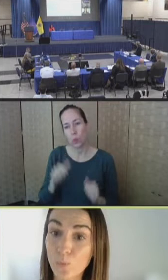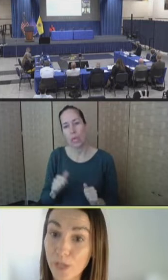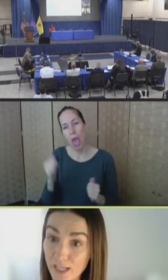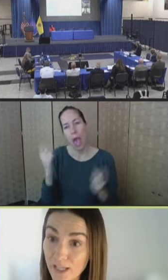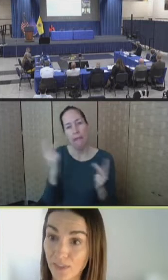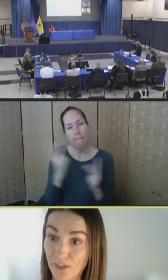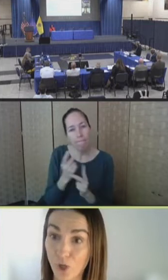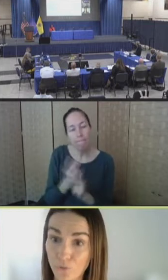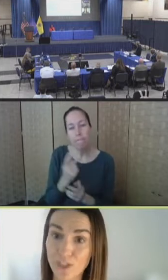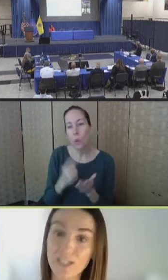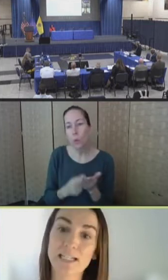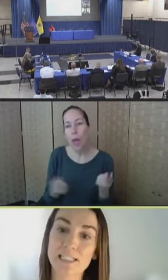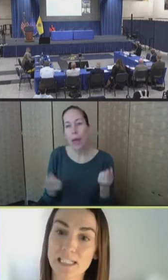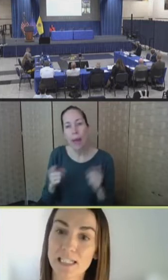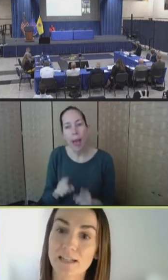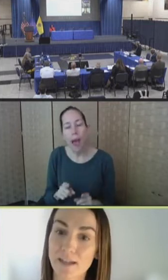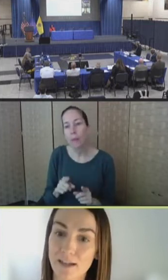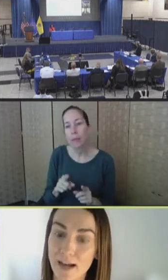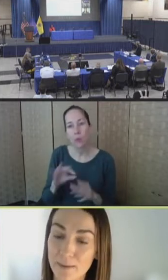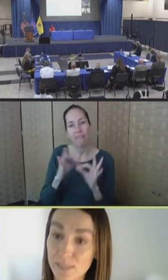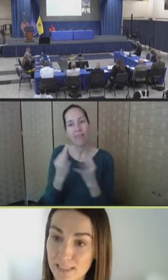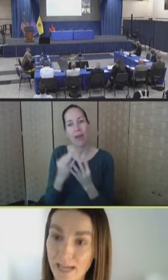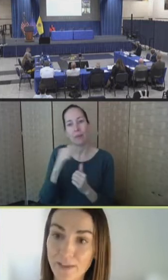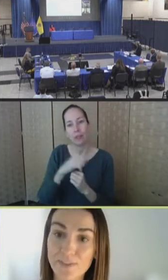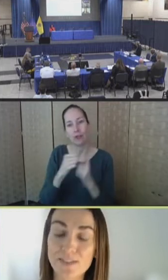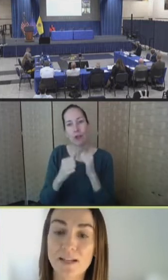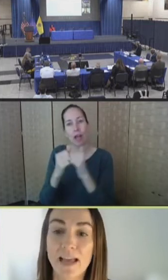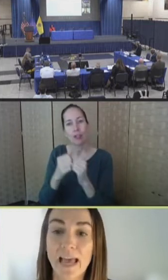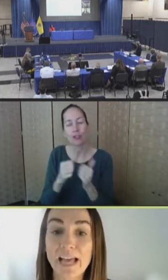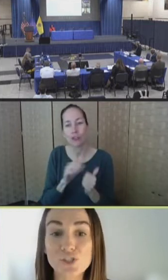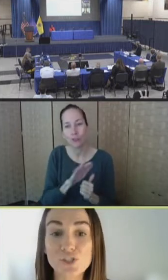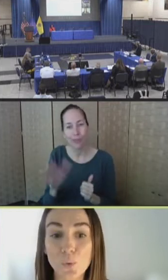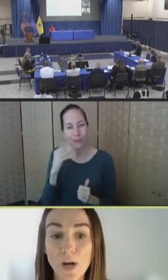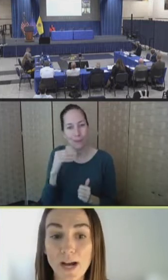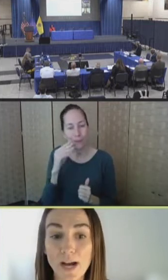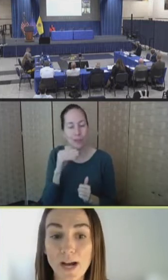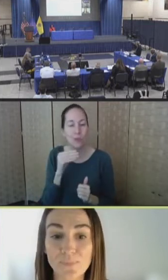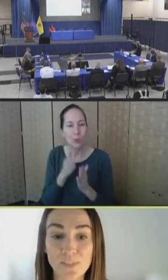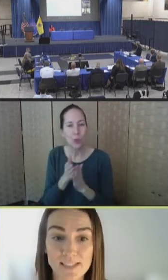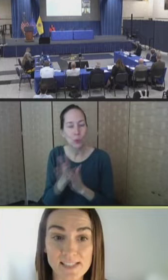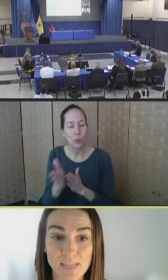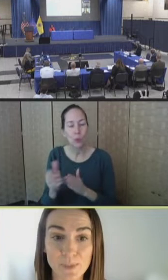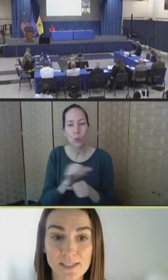with COVID-19 deaths. And so, next slide, please.